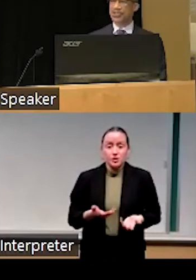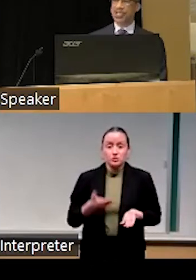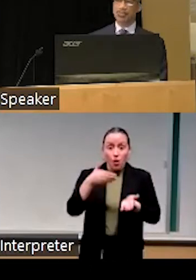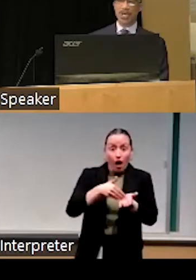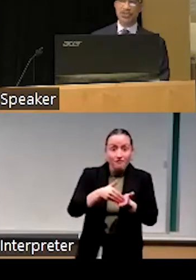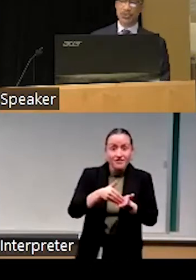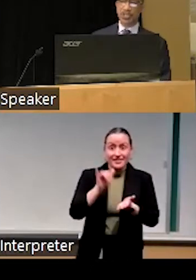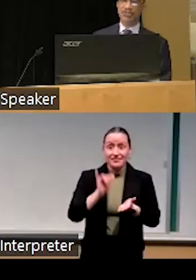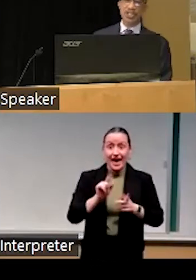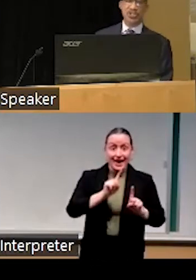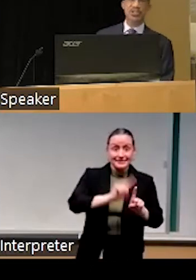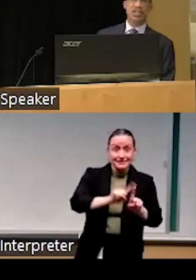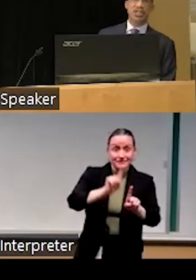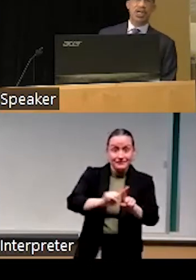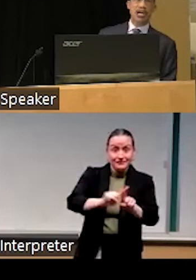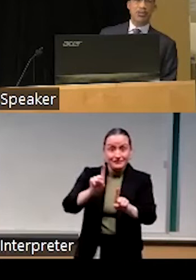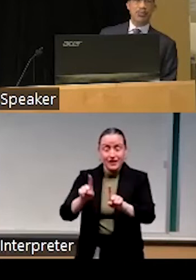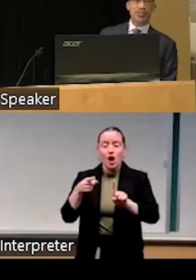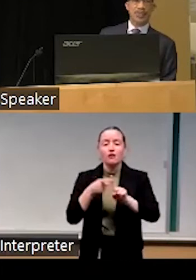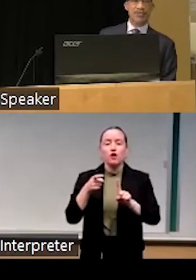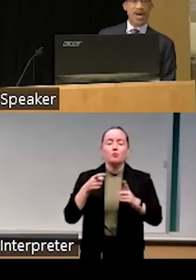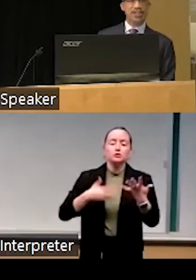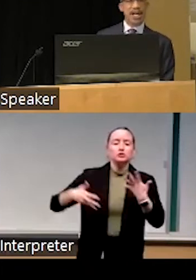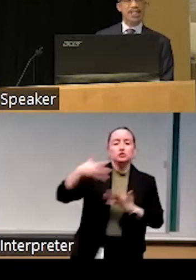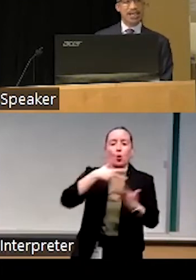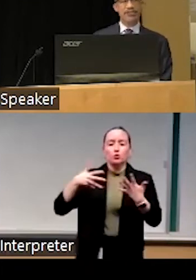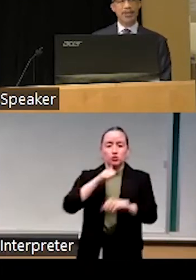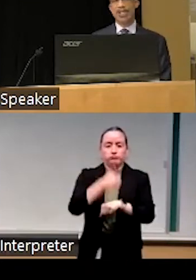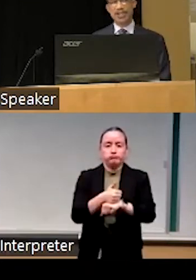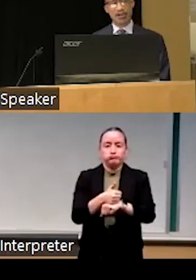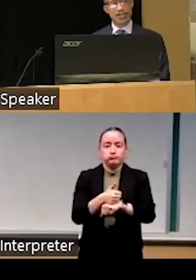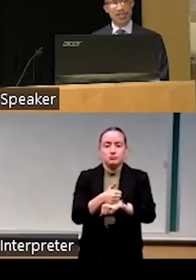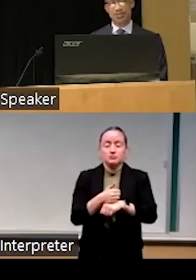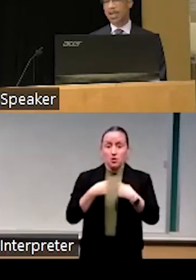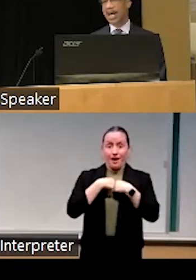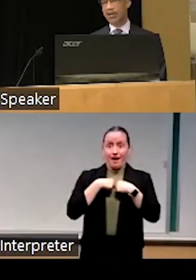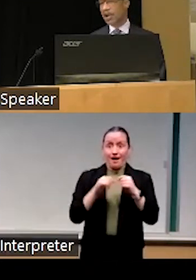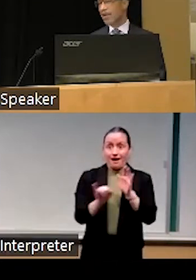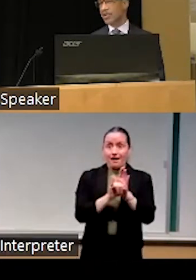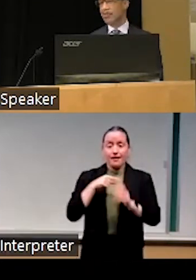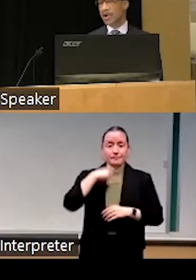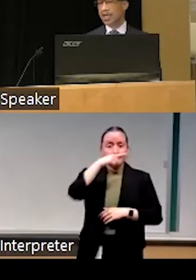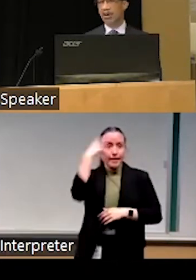are shaped by social convention um the fact that I identify myself as black or African-American